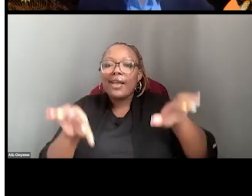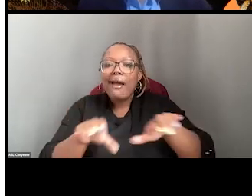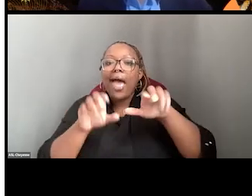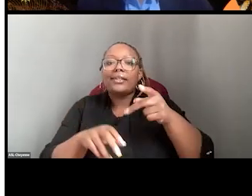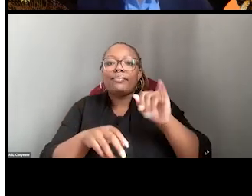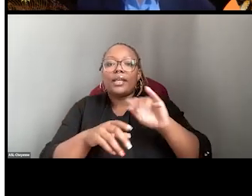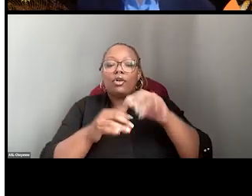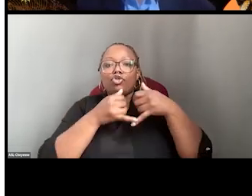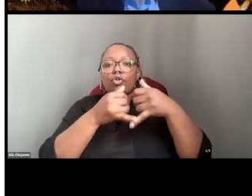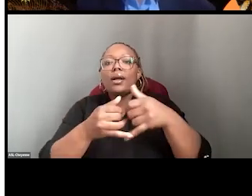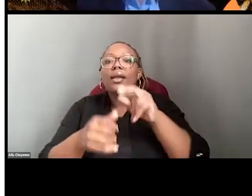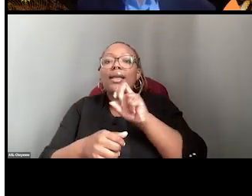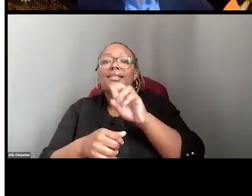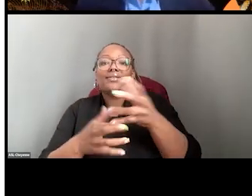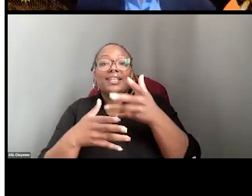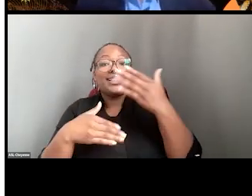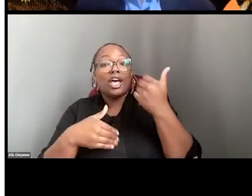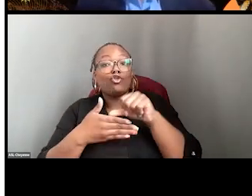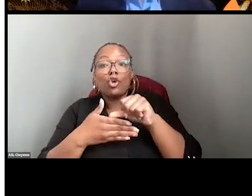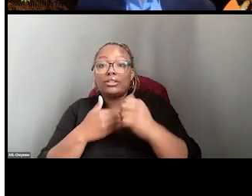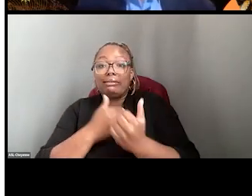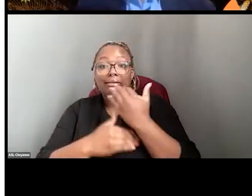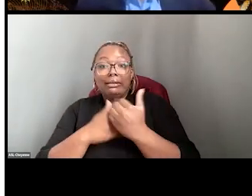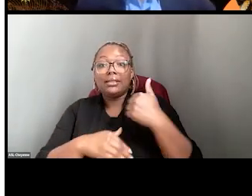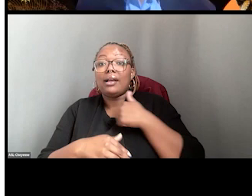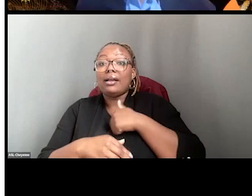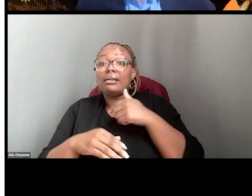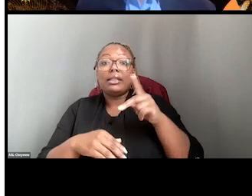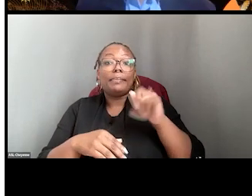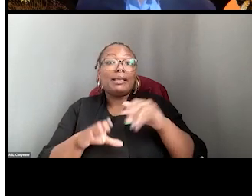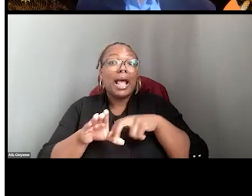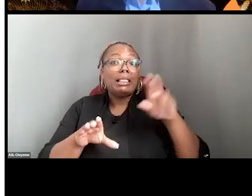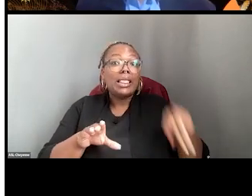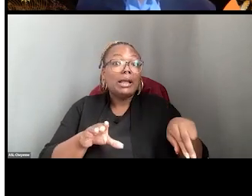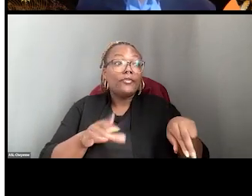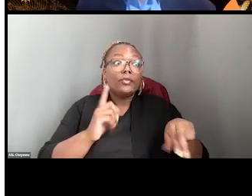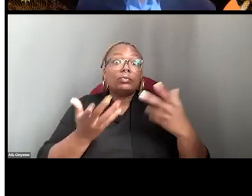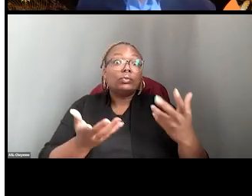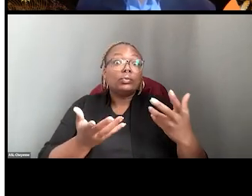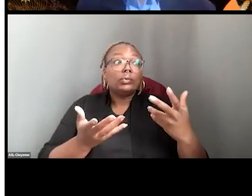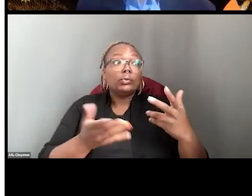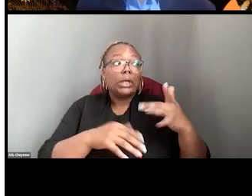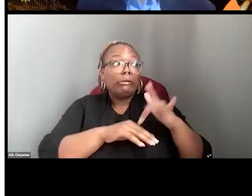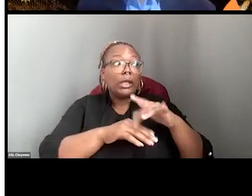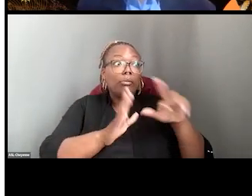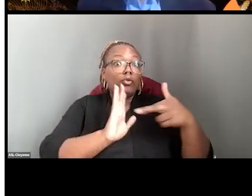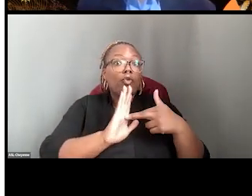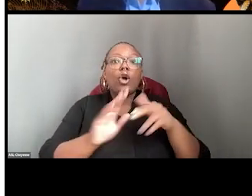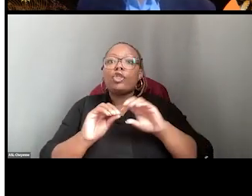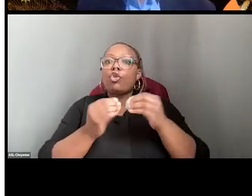Again, the PI left and the organization does not appoint a new PI for, you know,